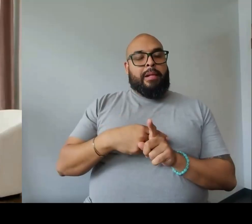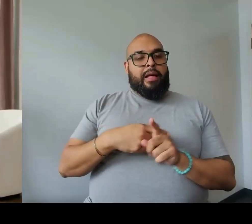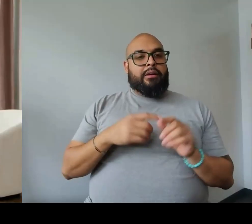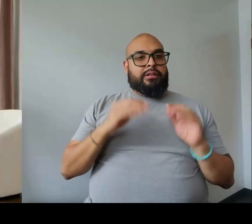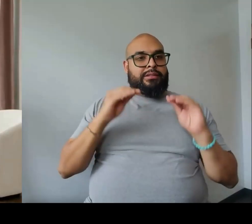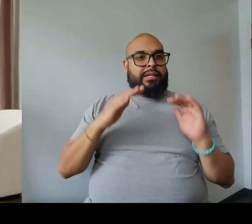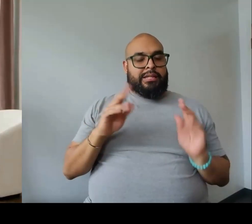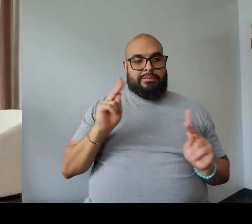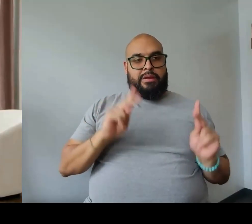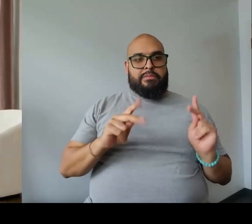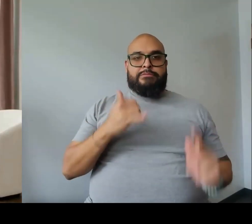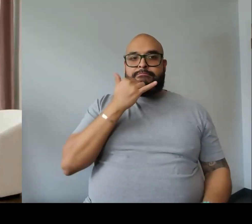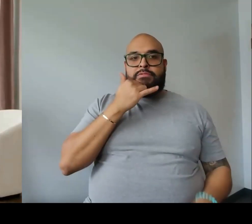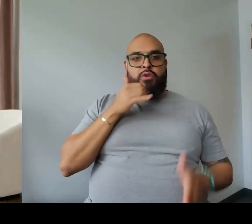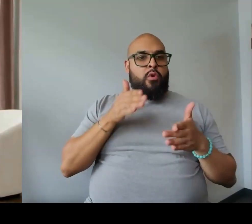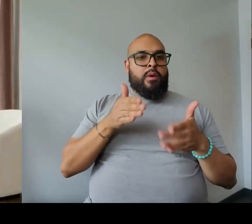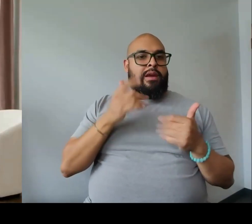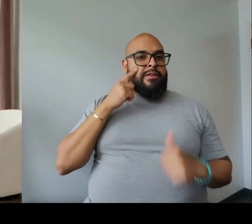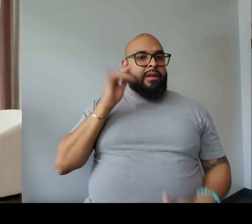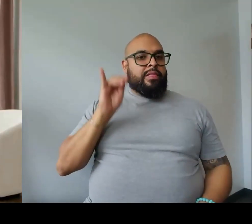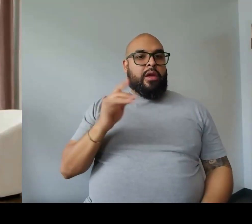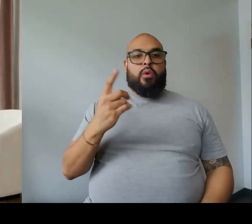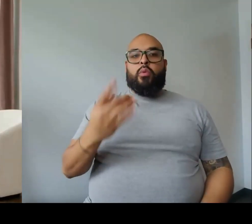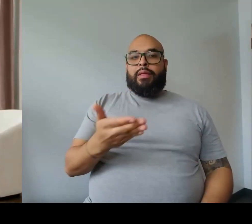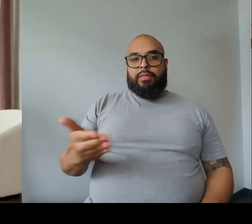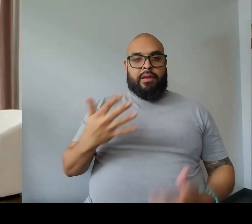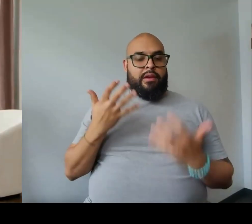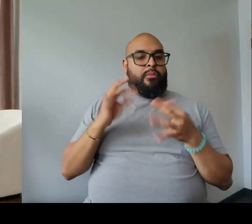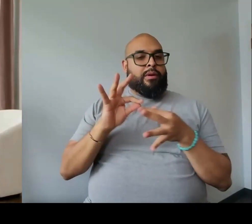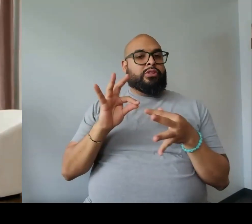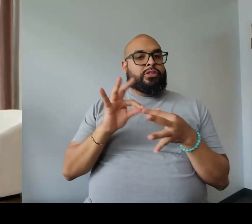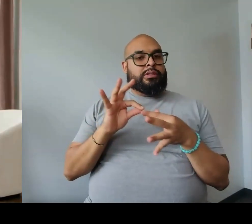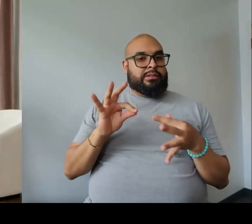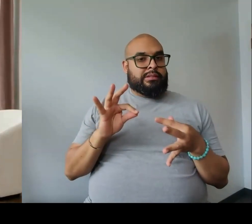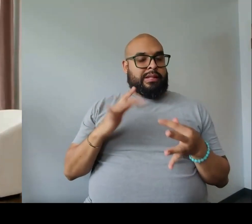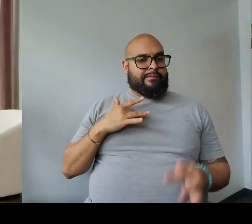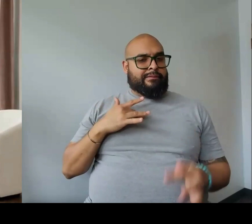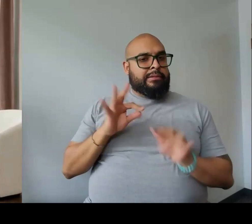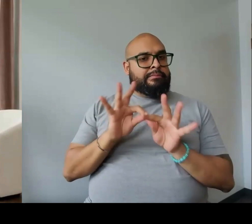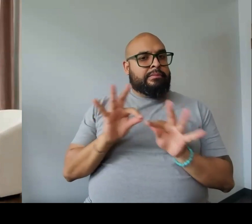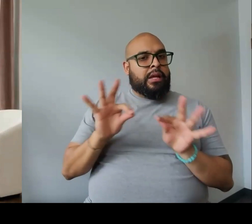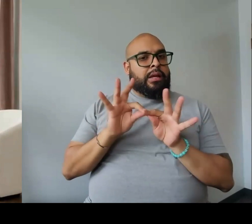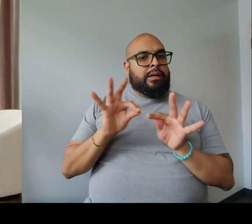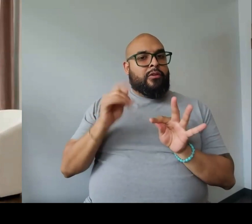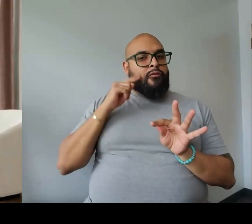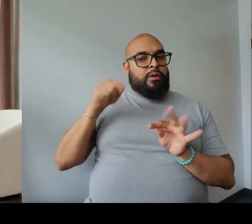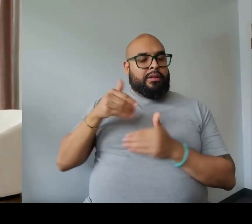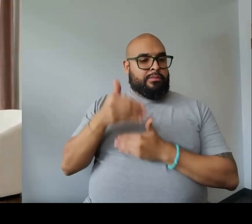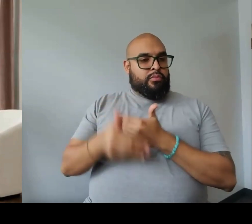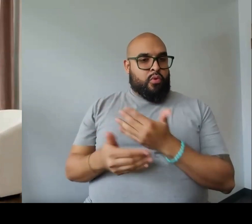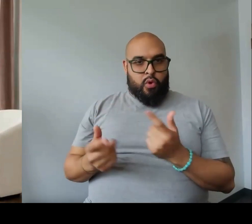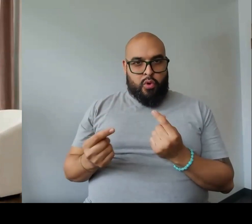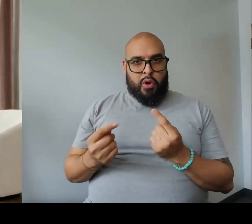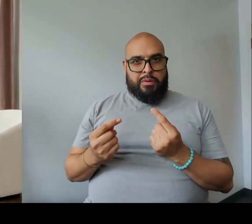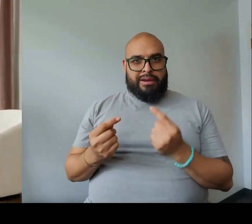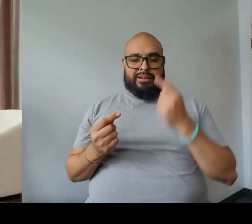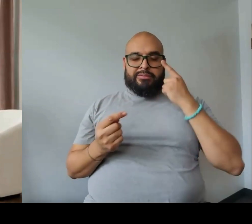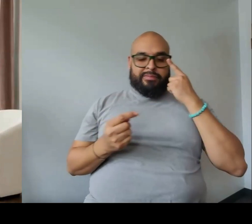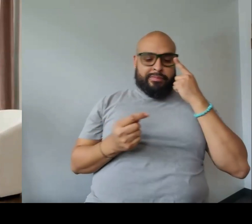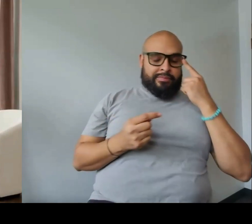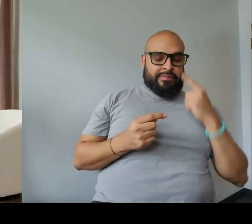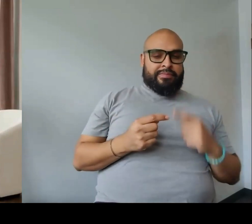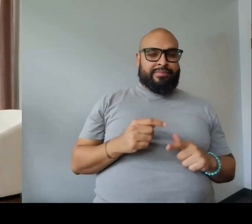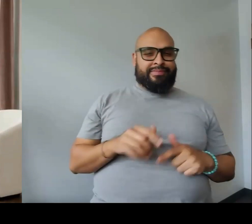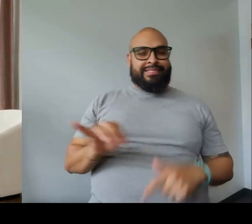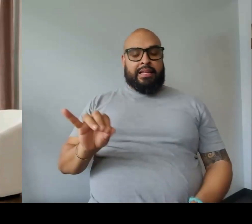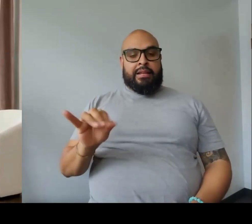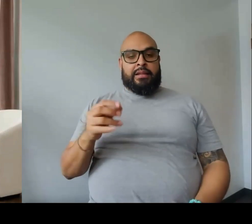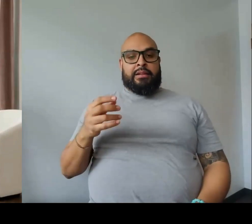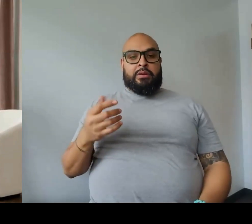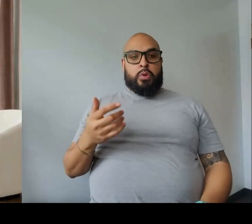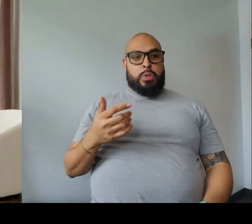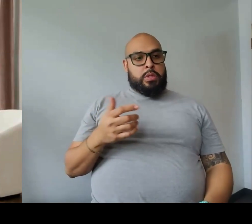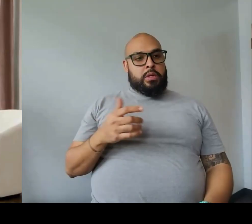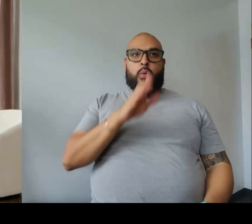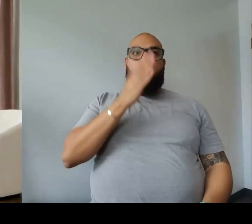And one thing I want to say that I really feel like is important in this process is we, that it's almost like the Hippocratic oath in medicine, do no harm.